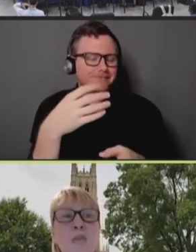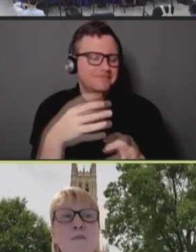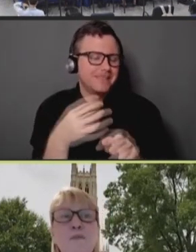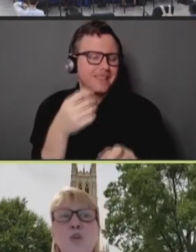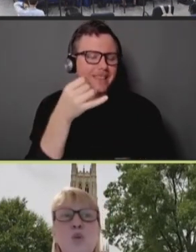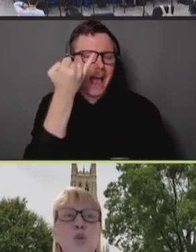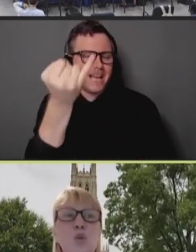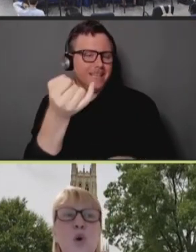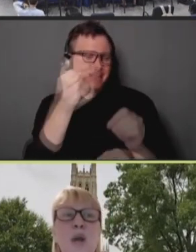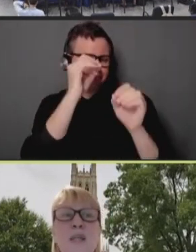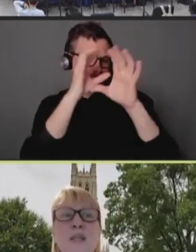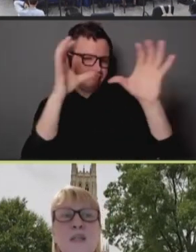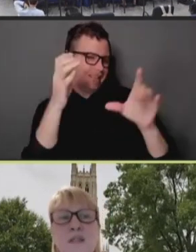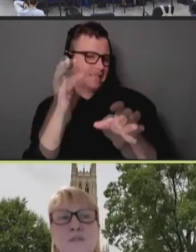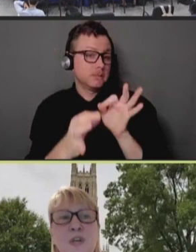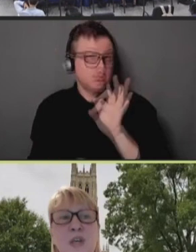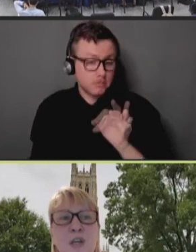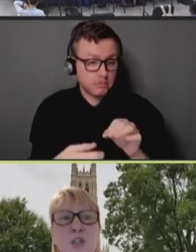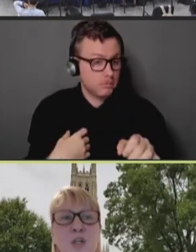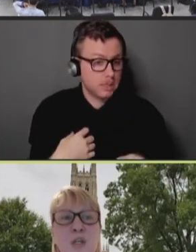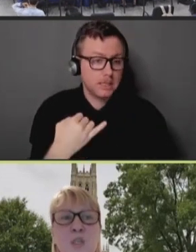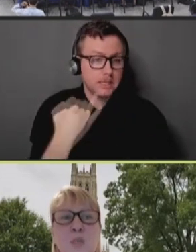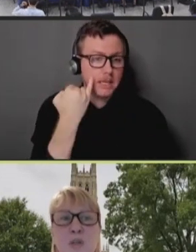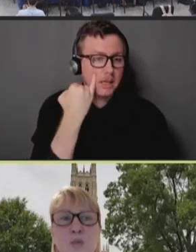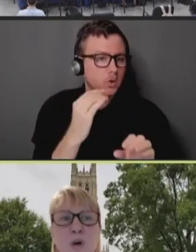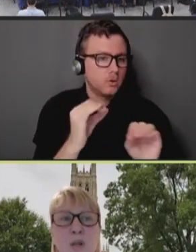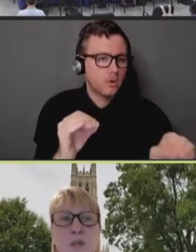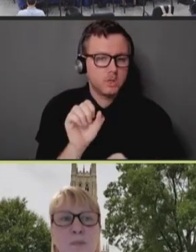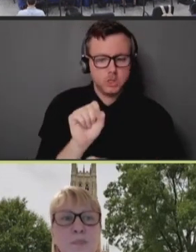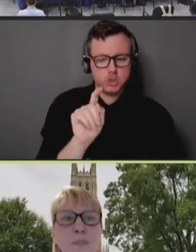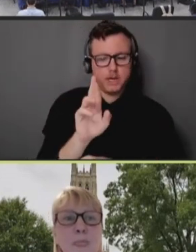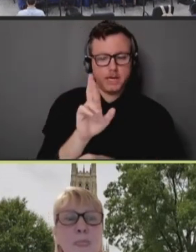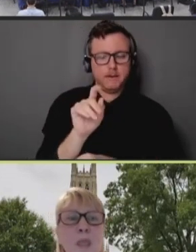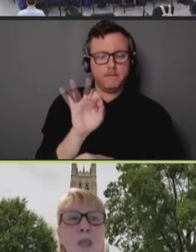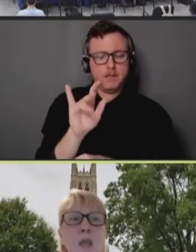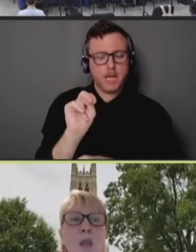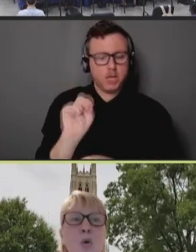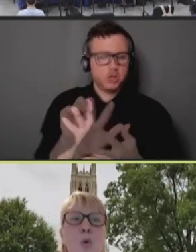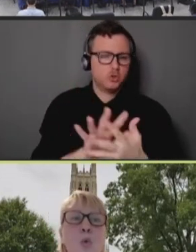If we do not do any stratification, it's part one.